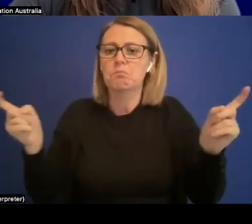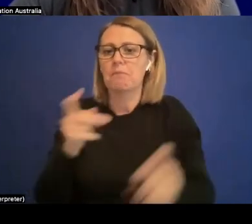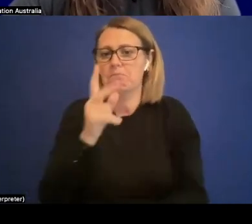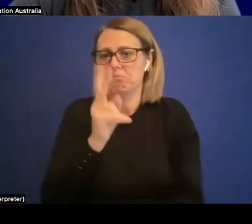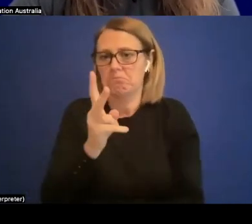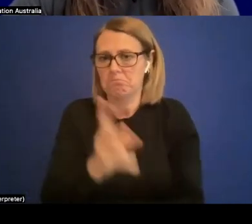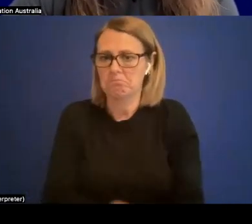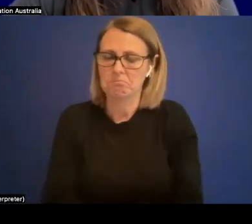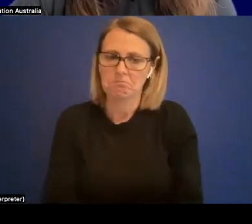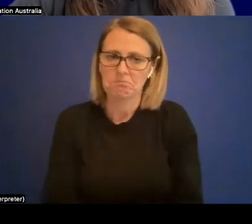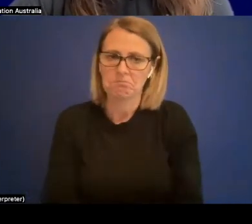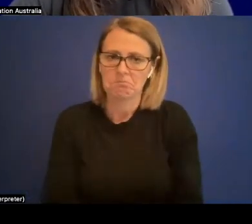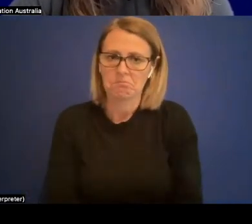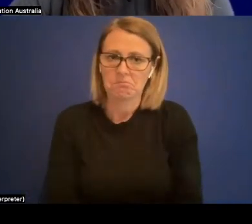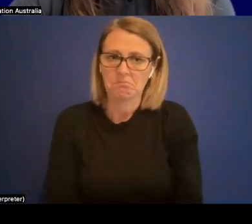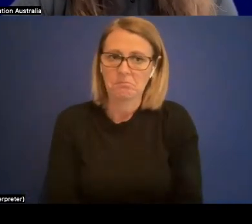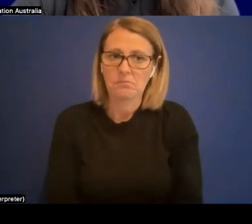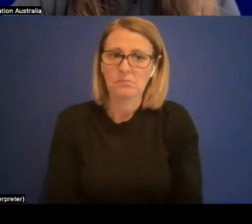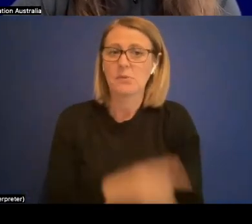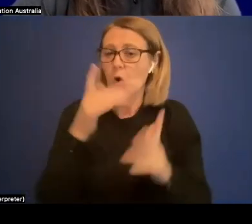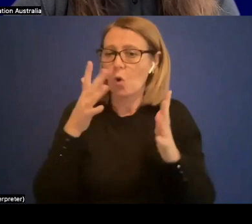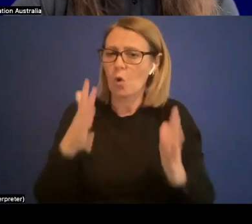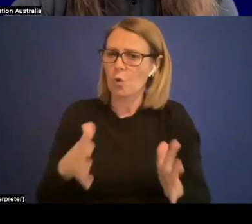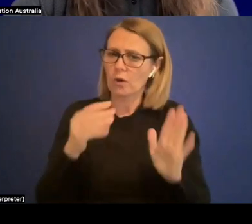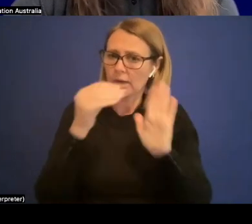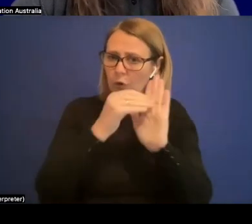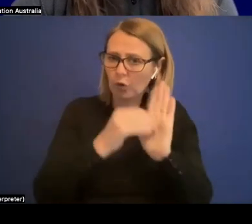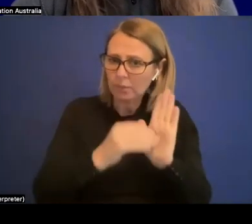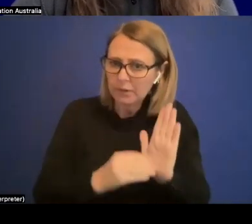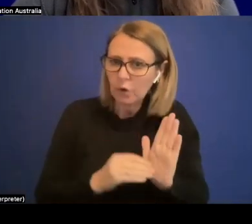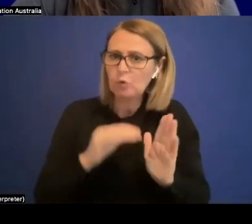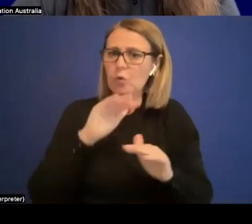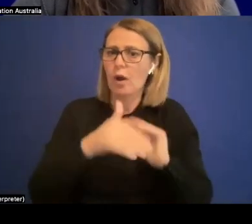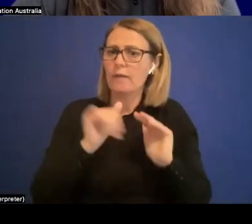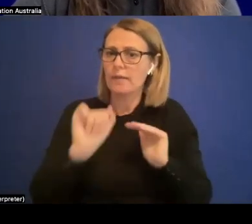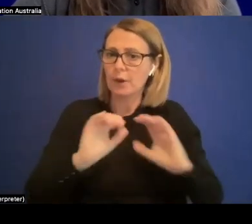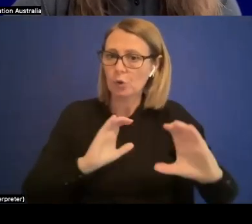There was quite a bit of documentation around their communication and their recreation